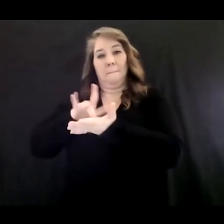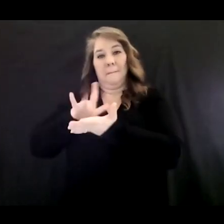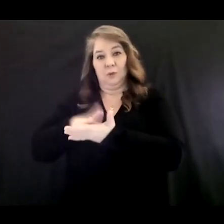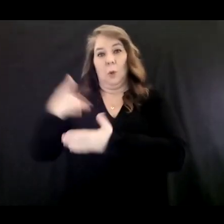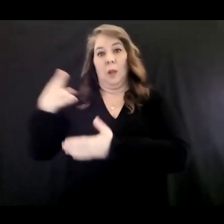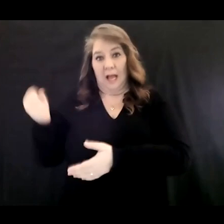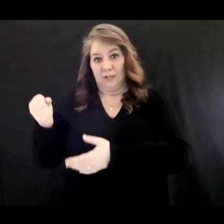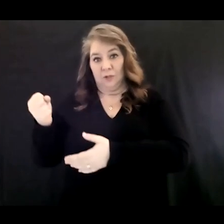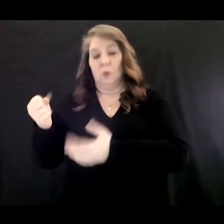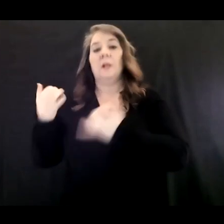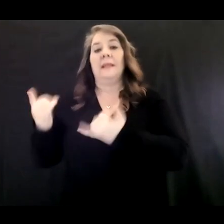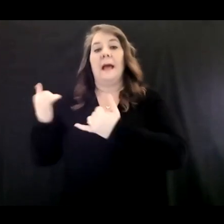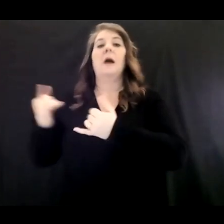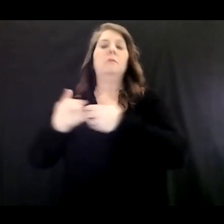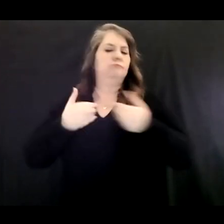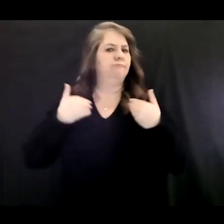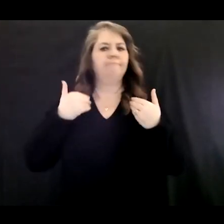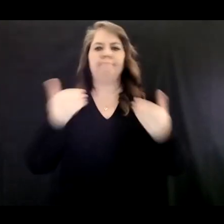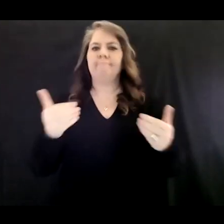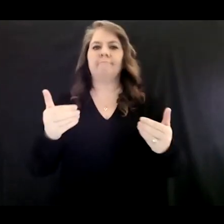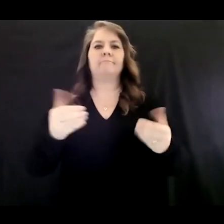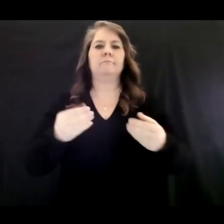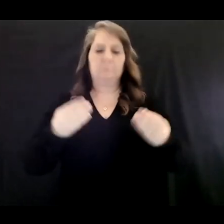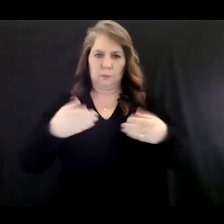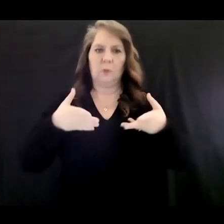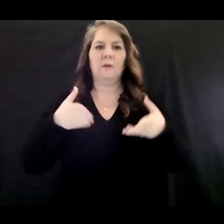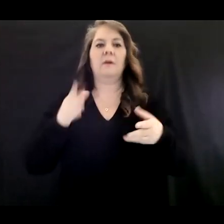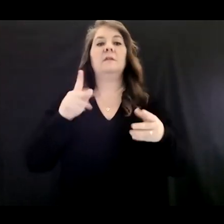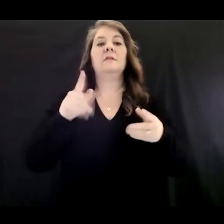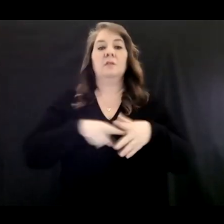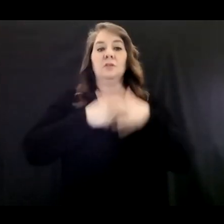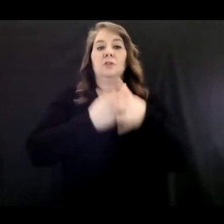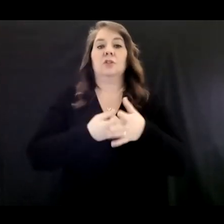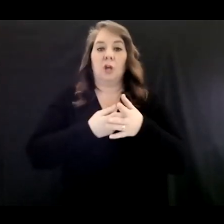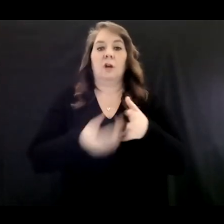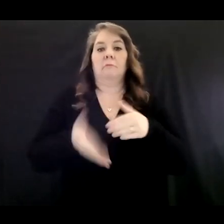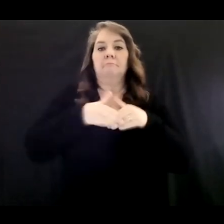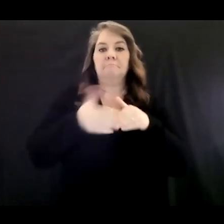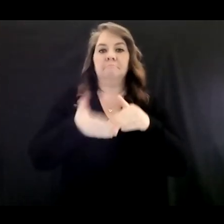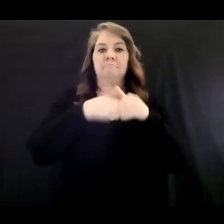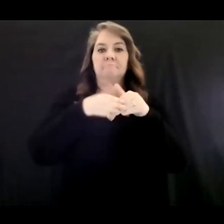beginning to phase more students into in-person learning.